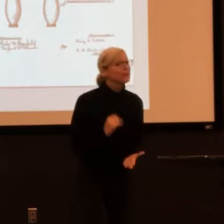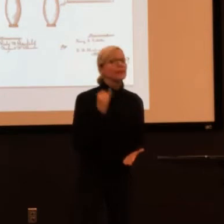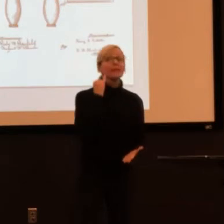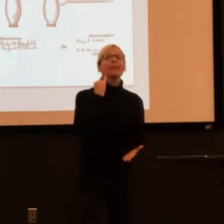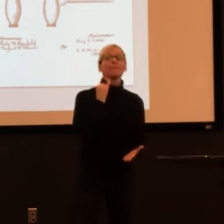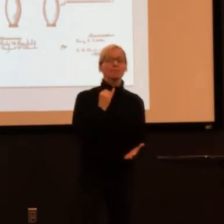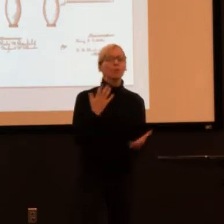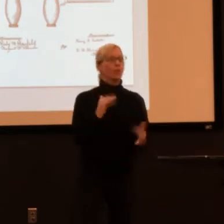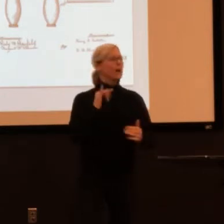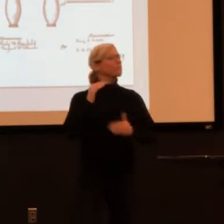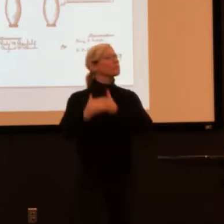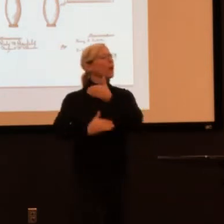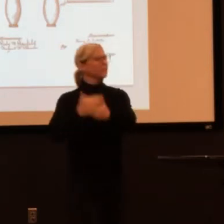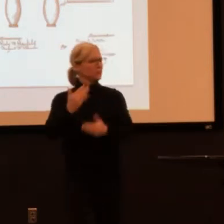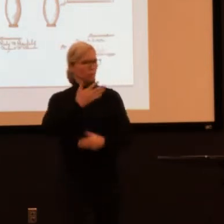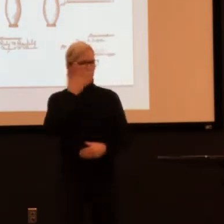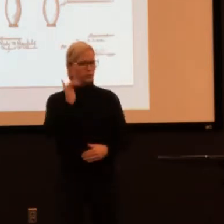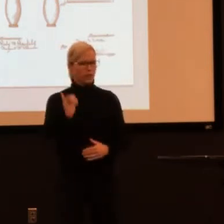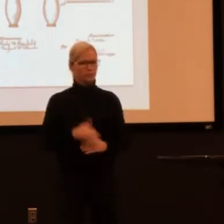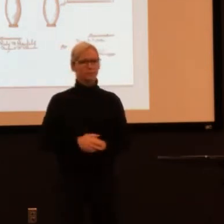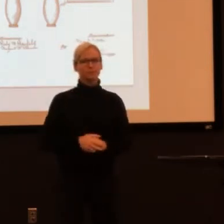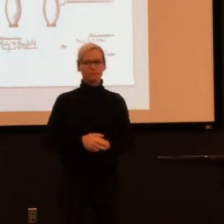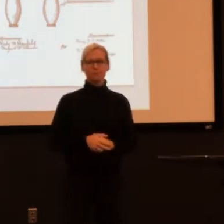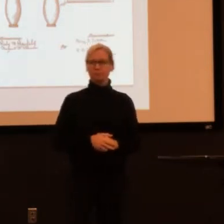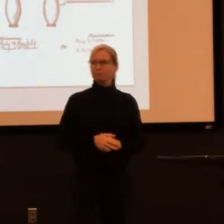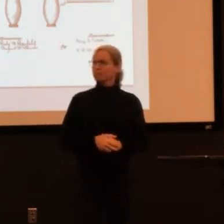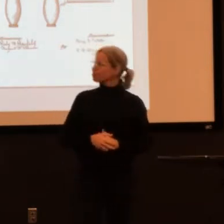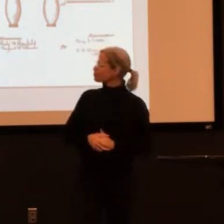The other two ways will be less frequent for you.